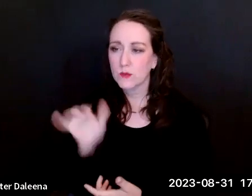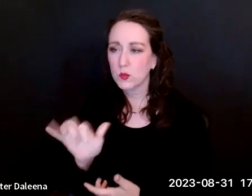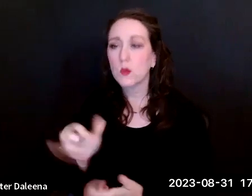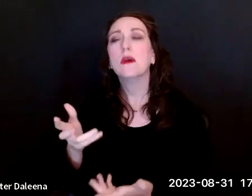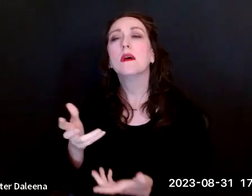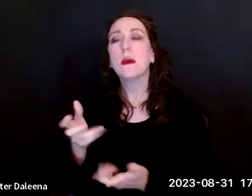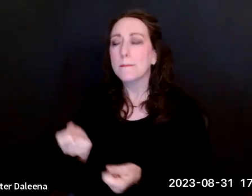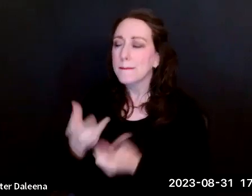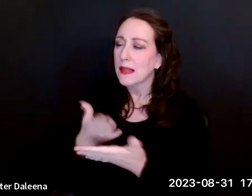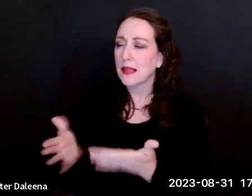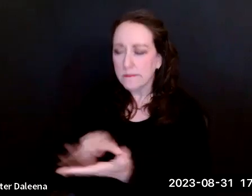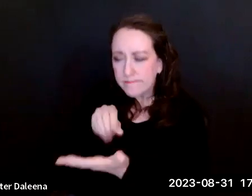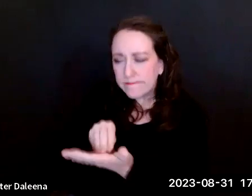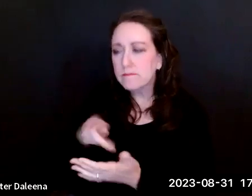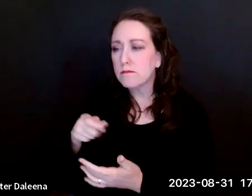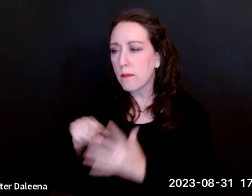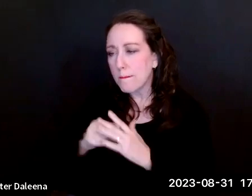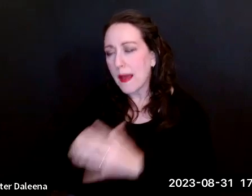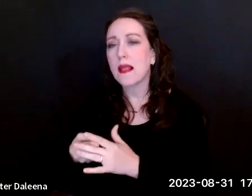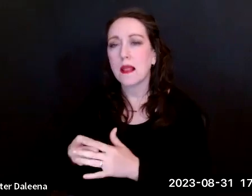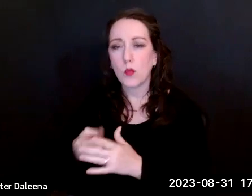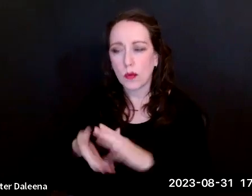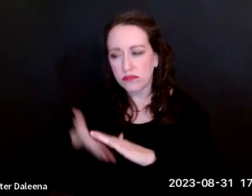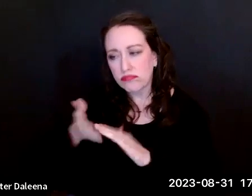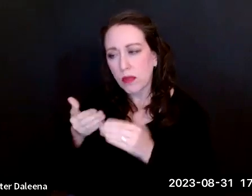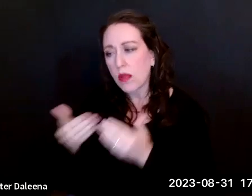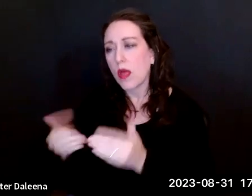things that we've learned from this pilot and the pilot is going to run at least through January I'm